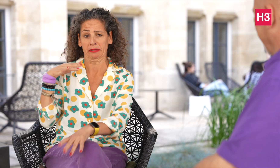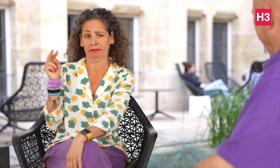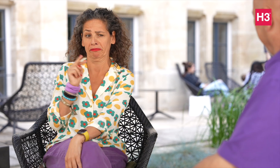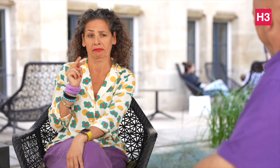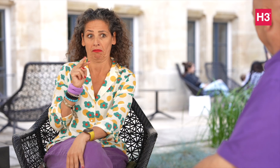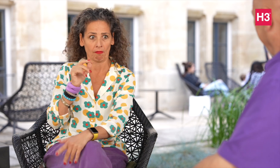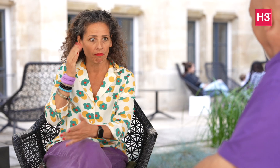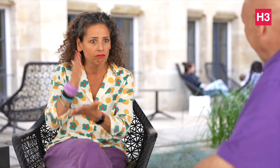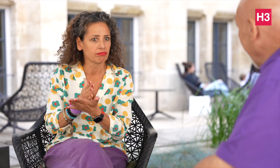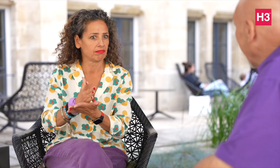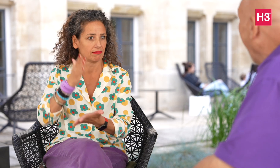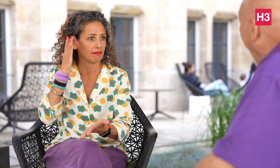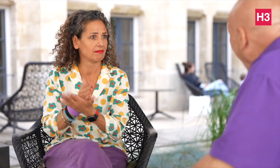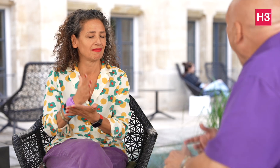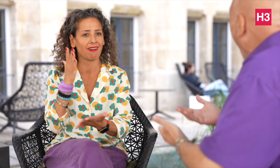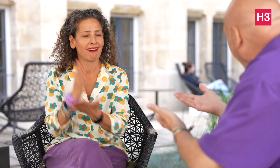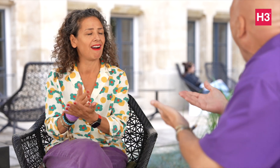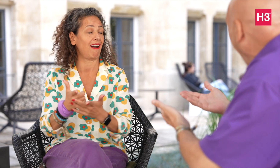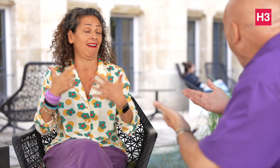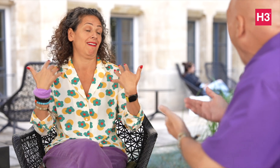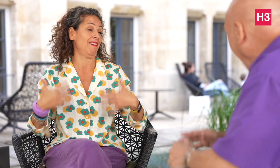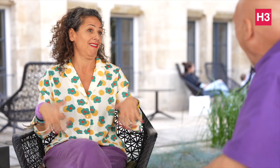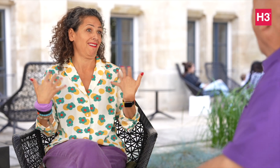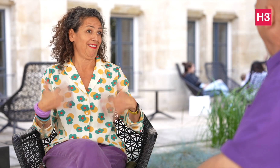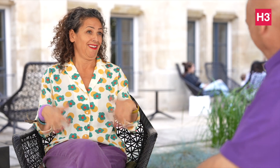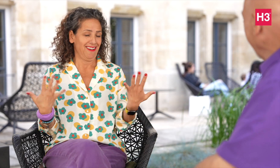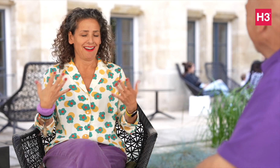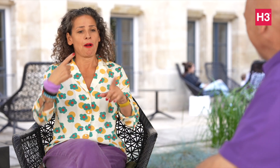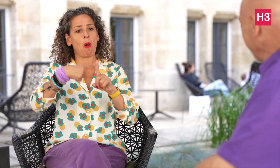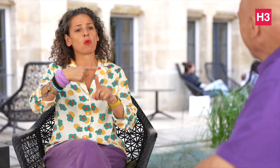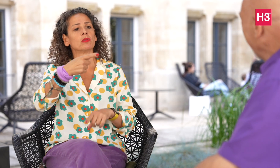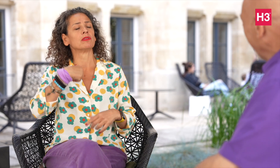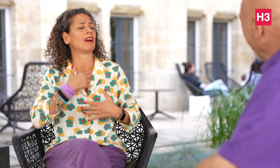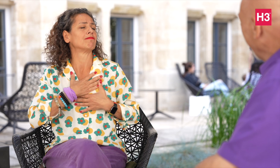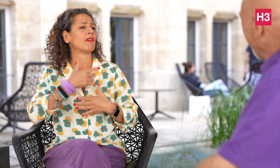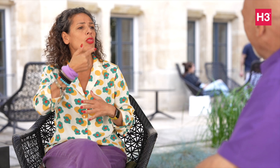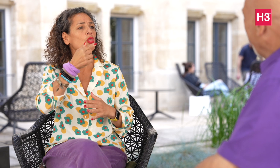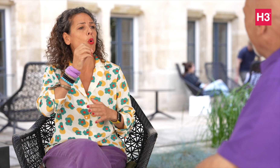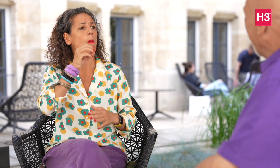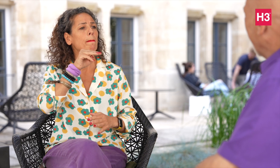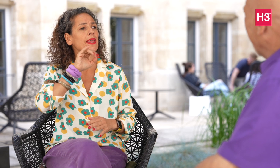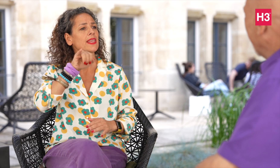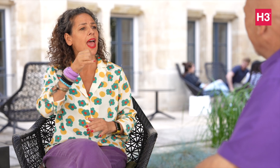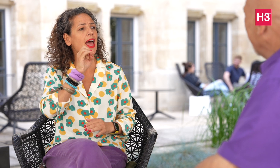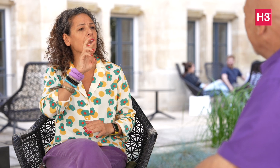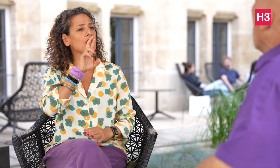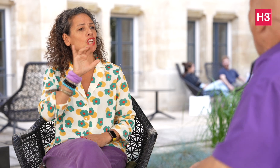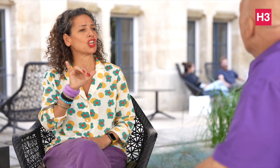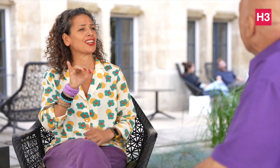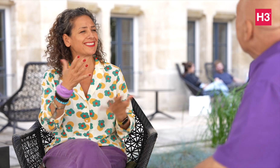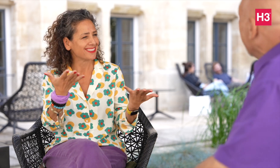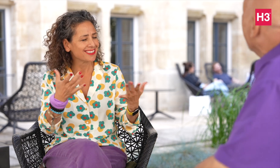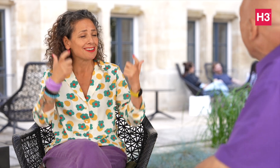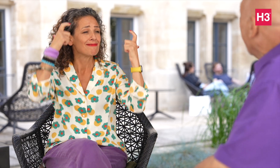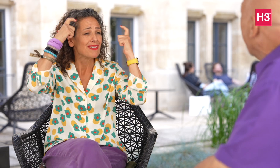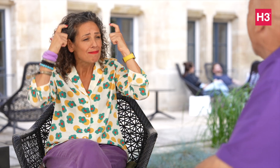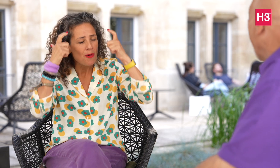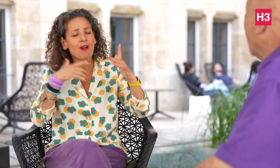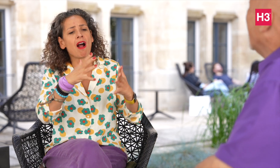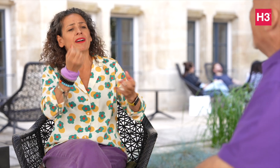and to my amazement, her descriptions matched exactly what happened on screen. I also enjoyed visual cartoons like Tom and Jerry and Mickey Mouse,